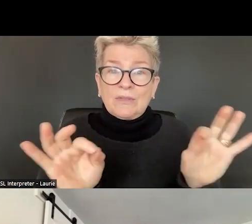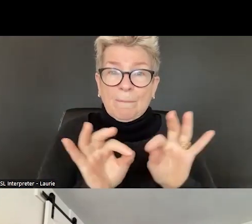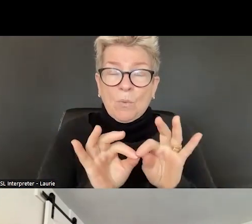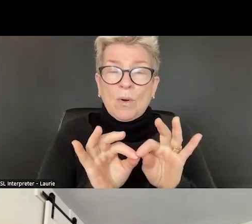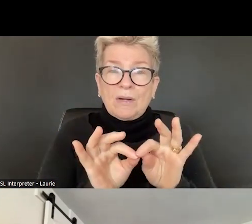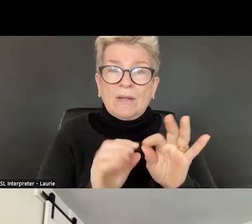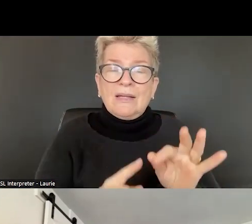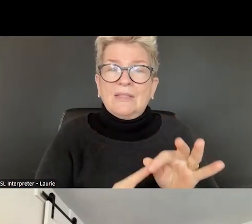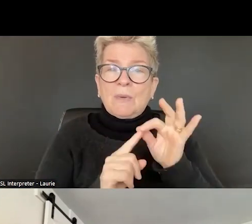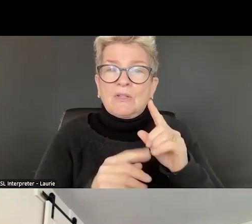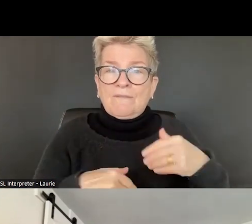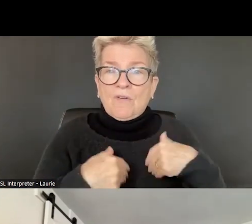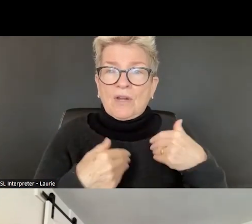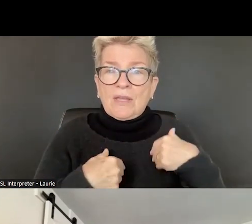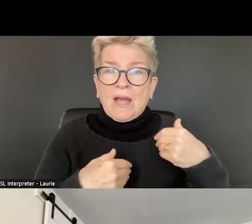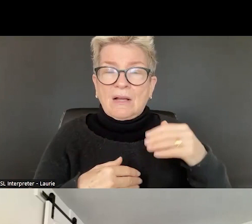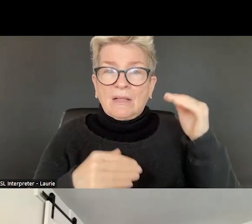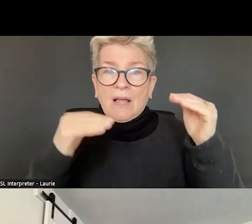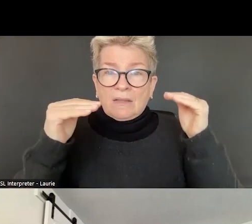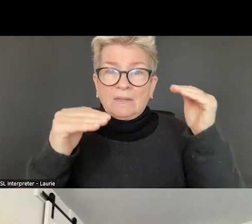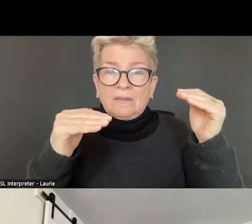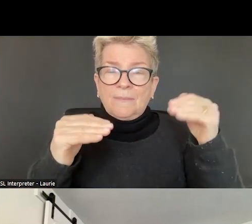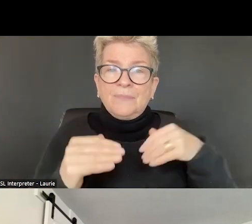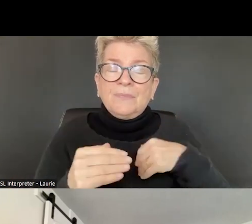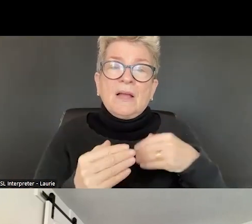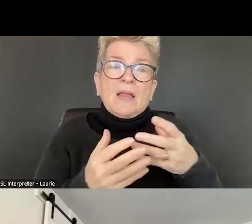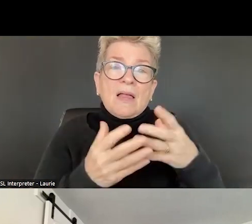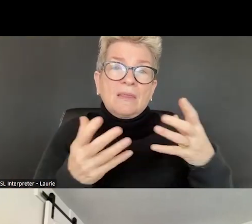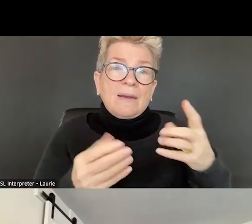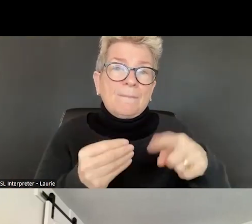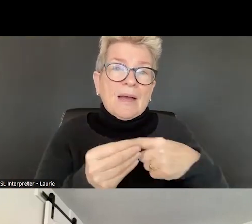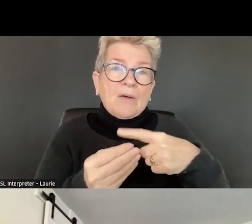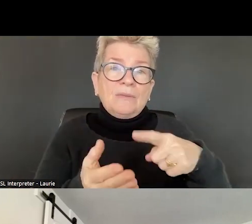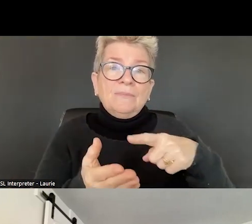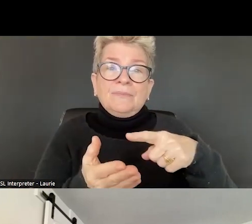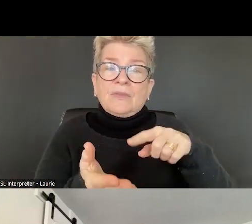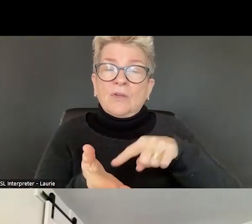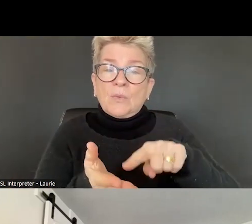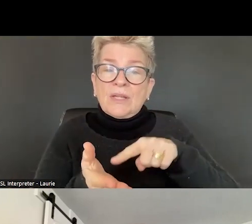young adults. I'm going to tell you a lot about the research and what happens